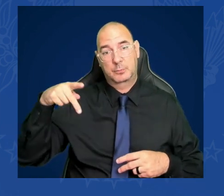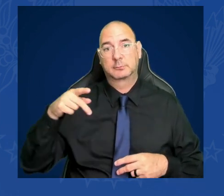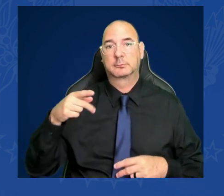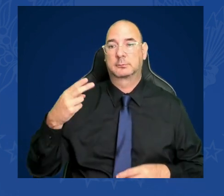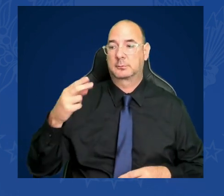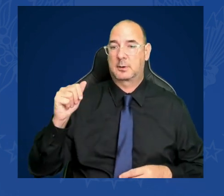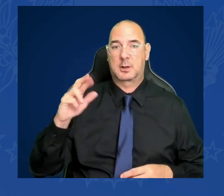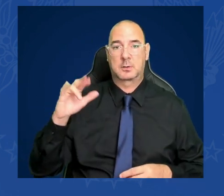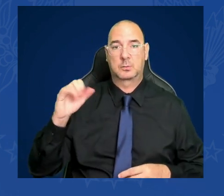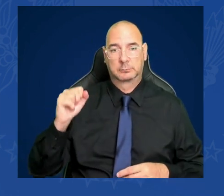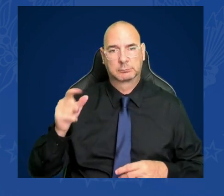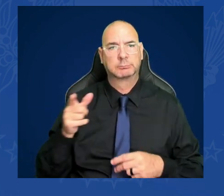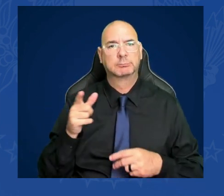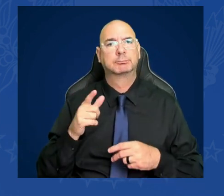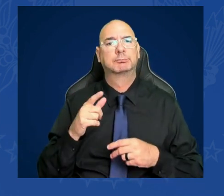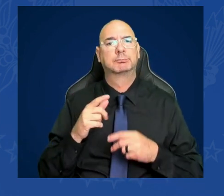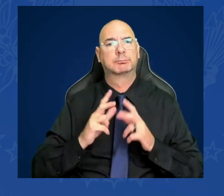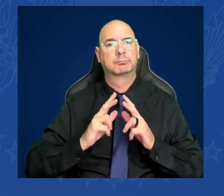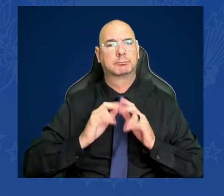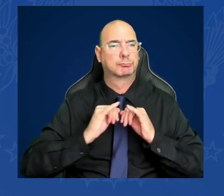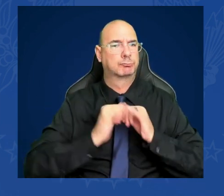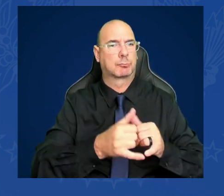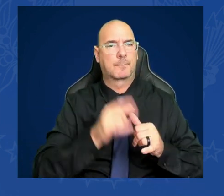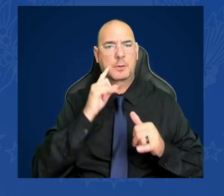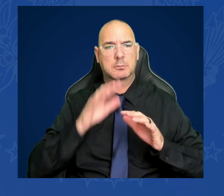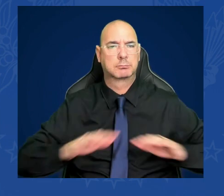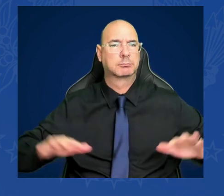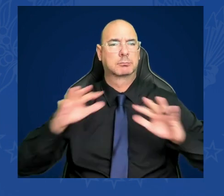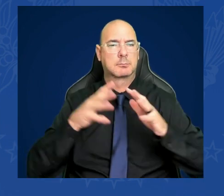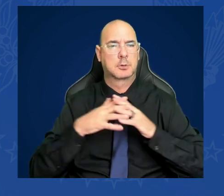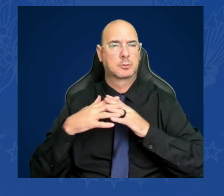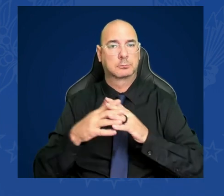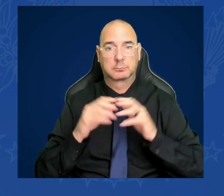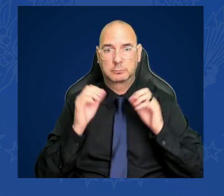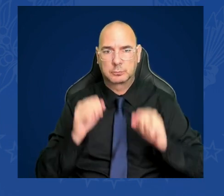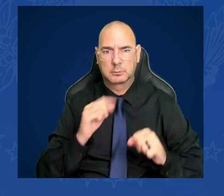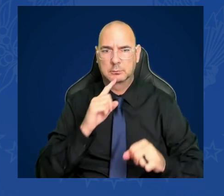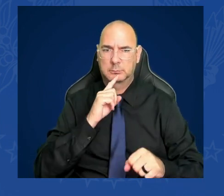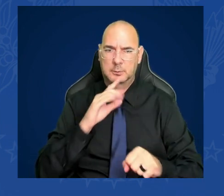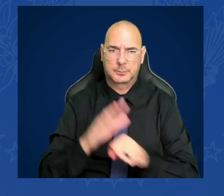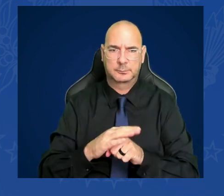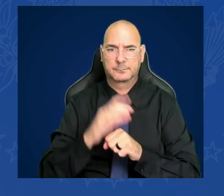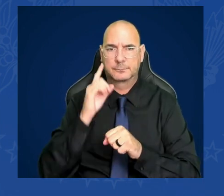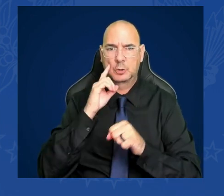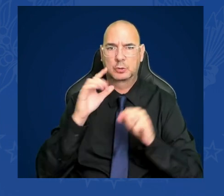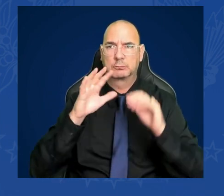Of all that we can be and for the world. Their leadership is defined by honor